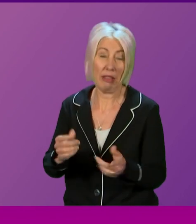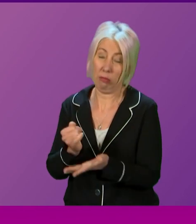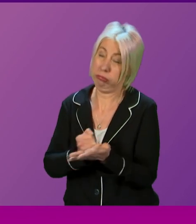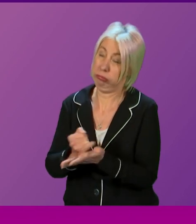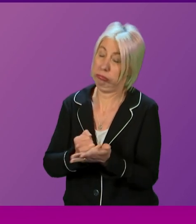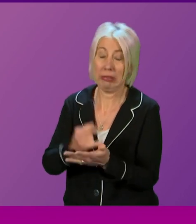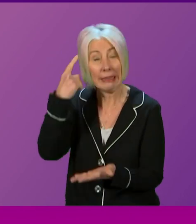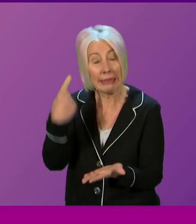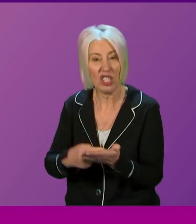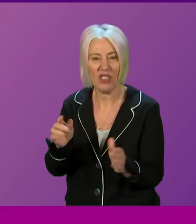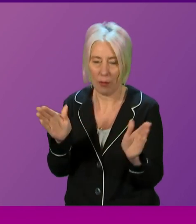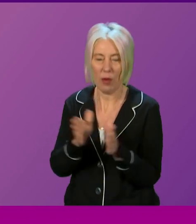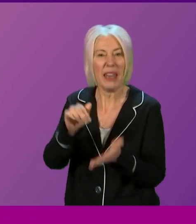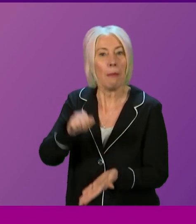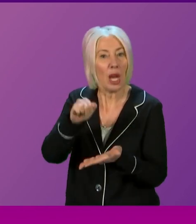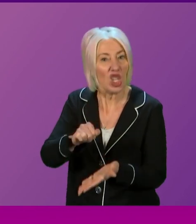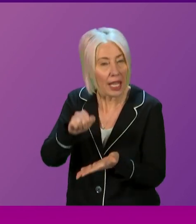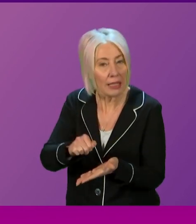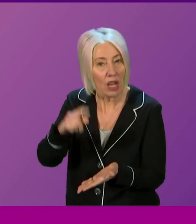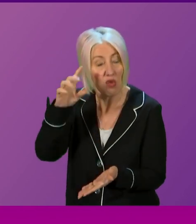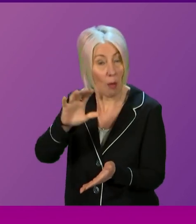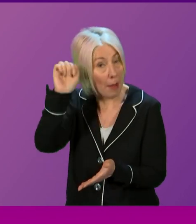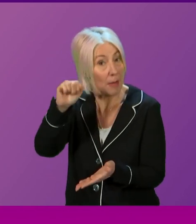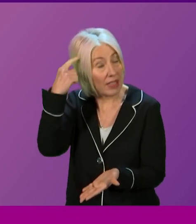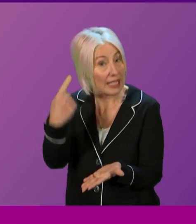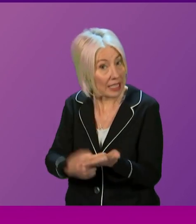in the mini-budget—decisions that, members should remember, the Scottish Conservatives